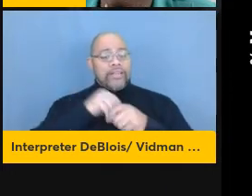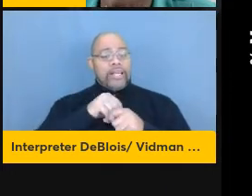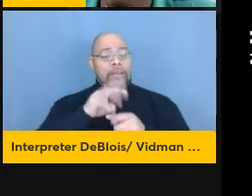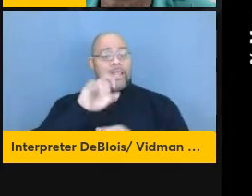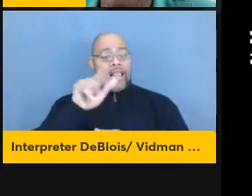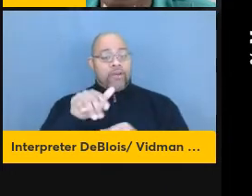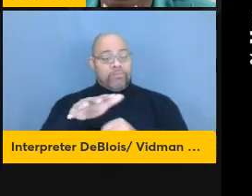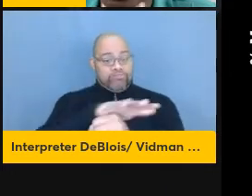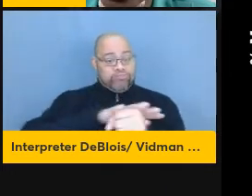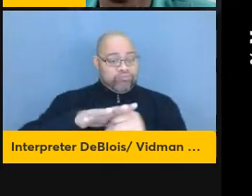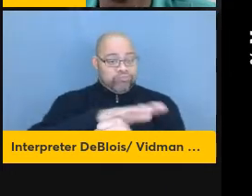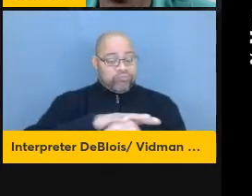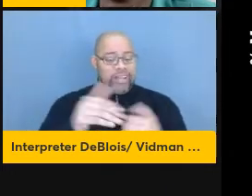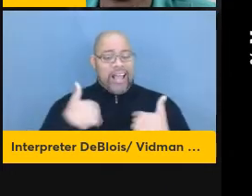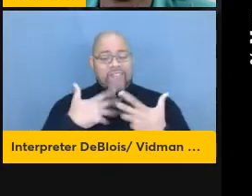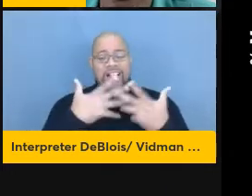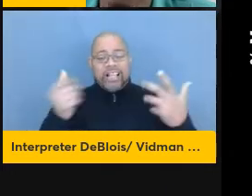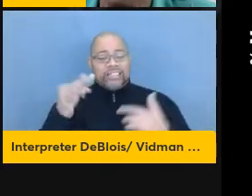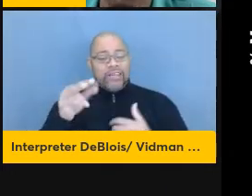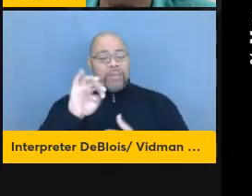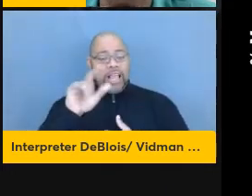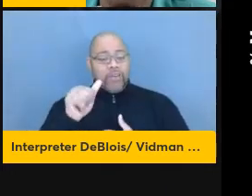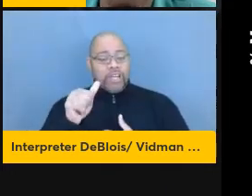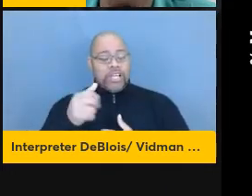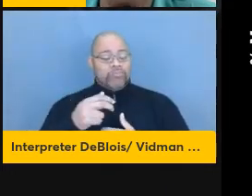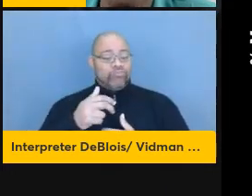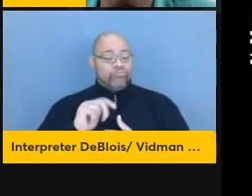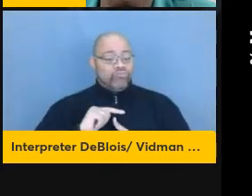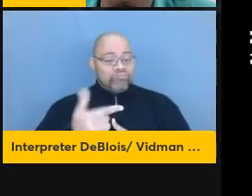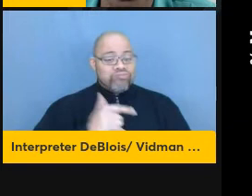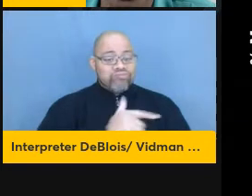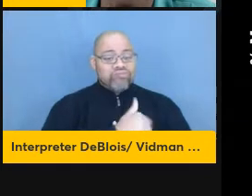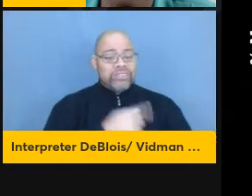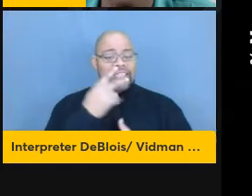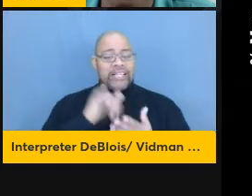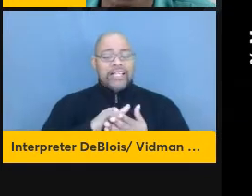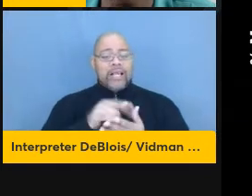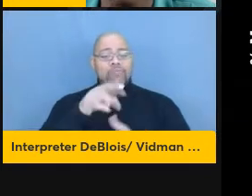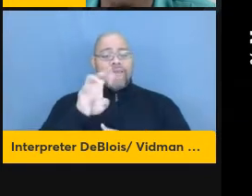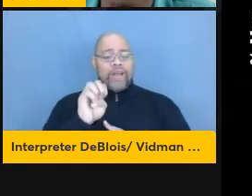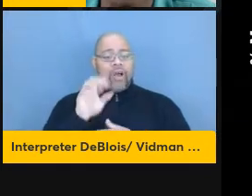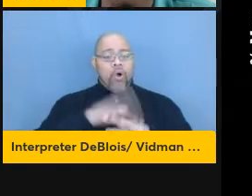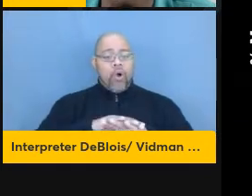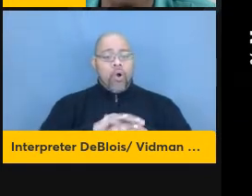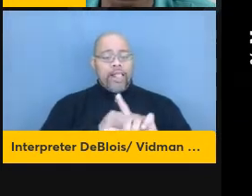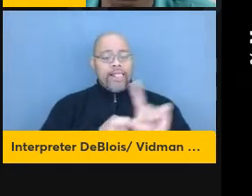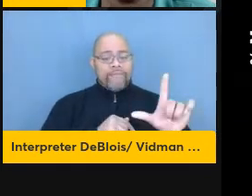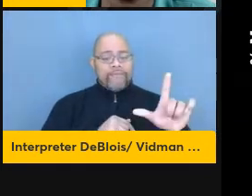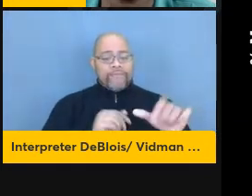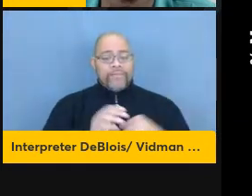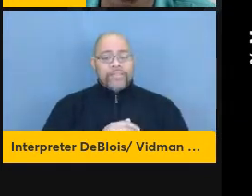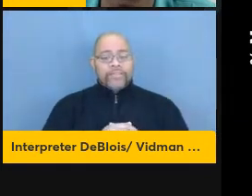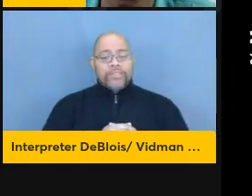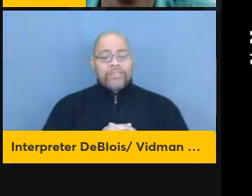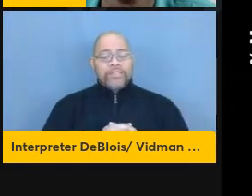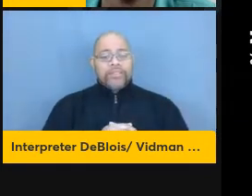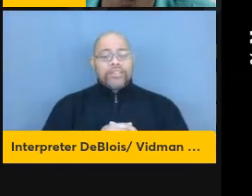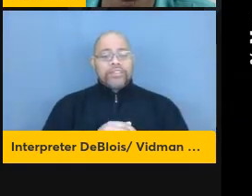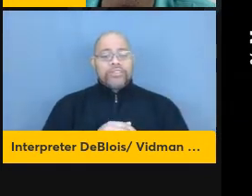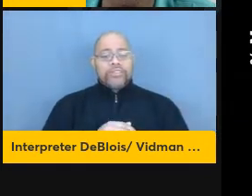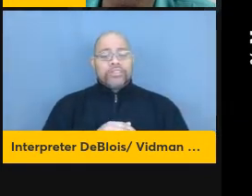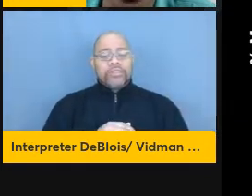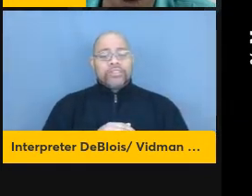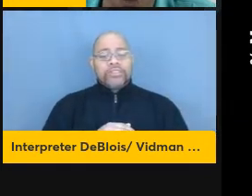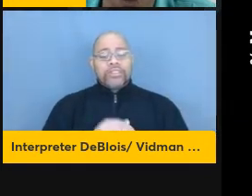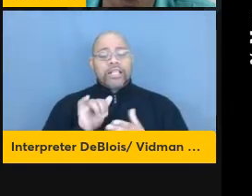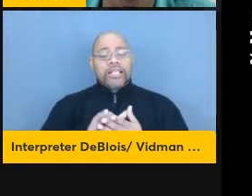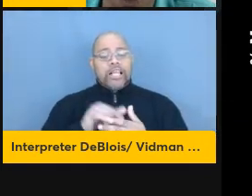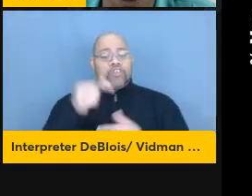area where there's lots of malaria transmission, you see the profile on the left here on the screen, where in green, it's